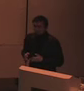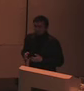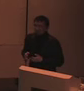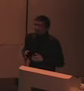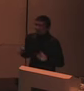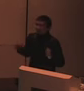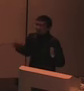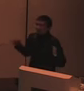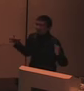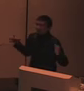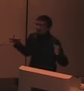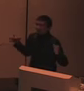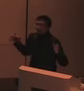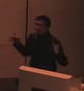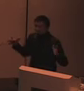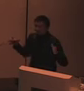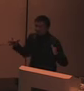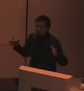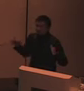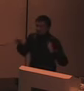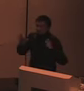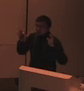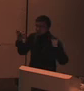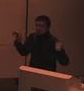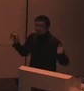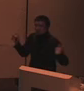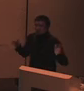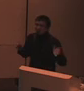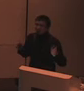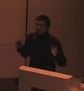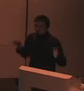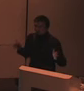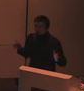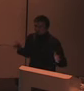But the library itself is really huge and complicated,